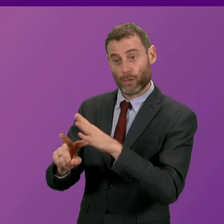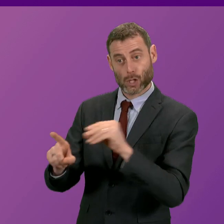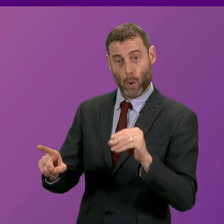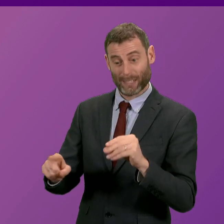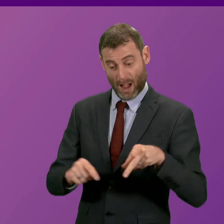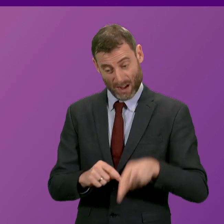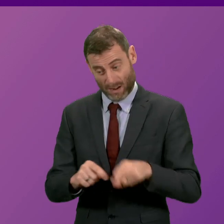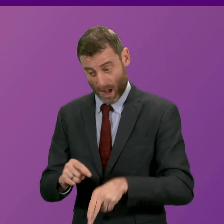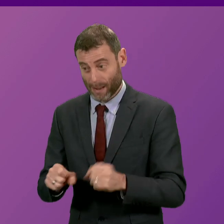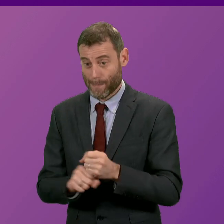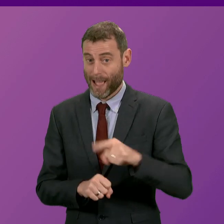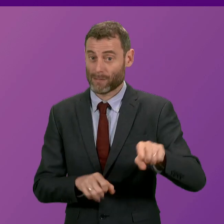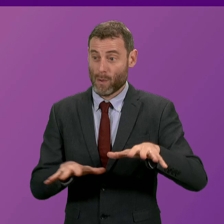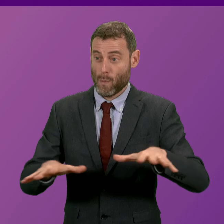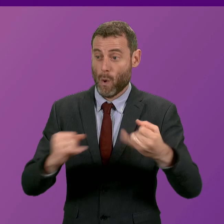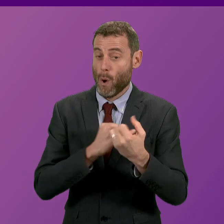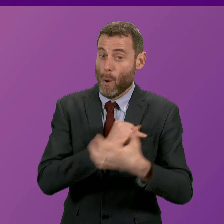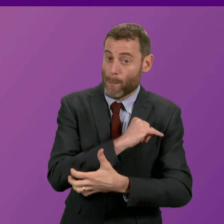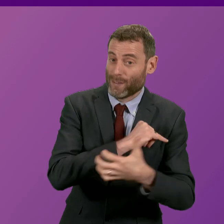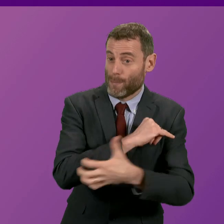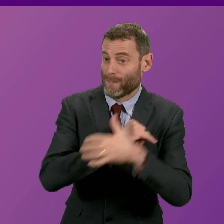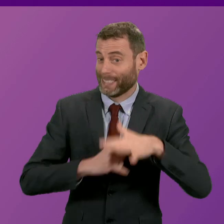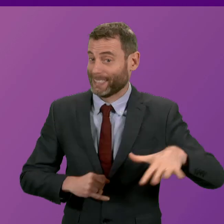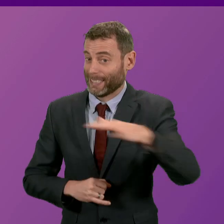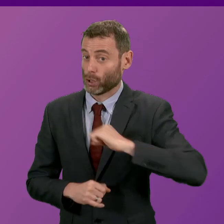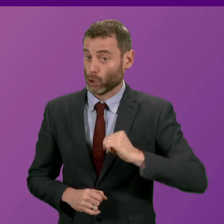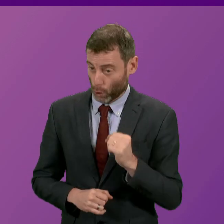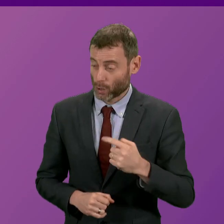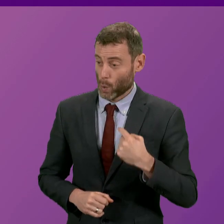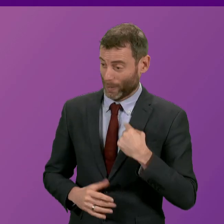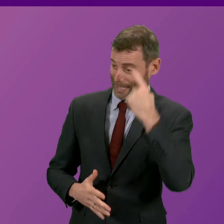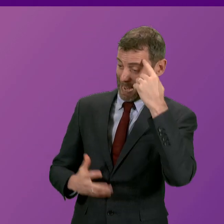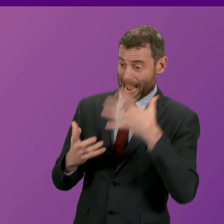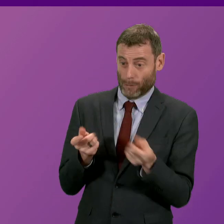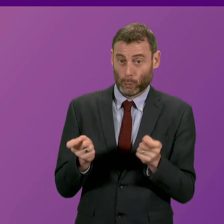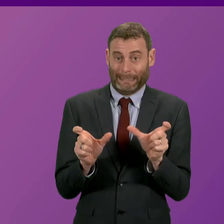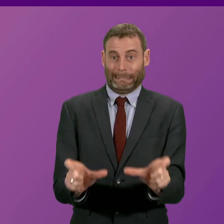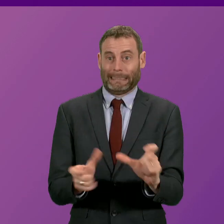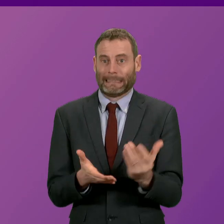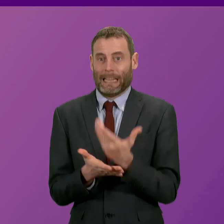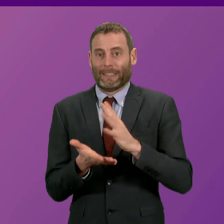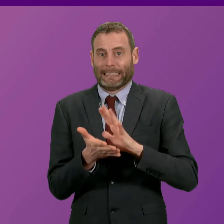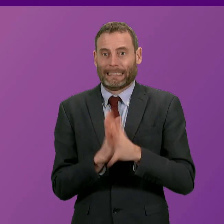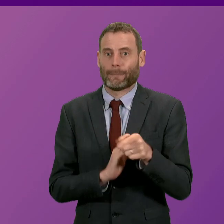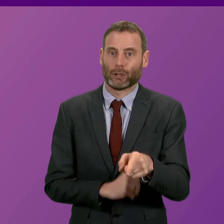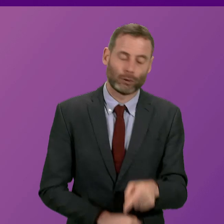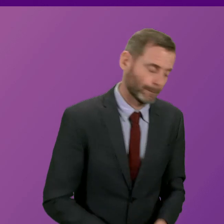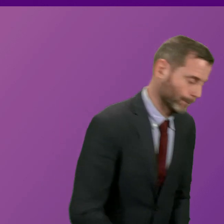misery and poverty on people in Scotland, and this Government is trying to repair the damage.